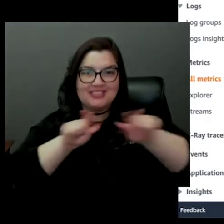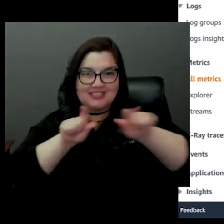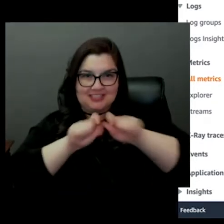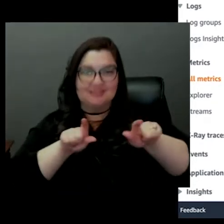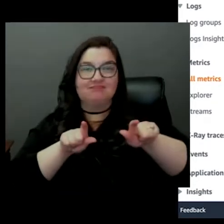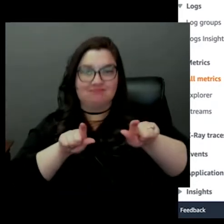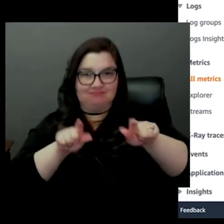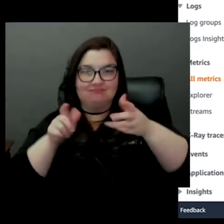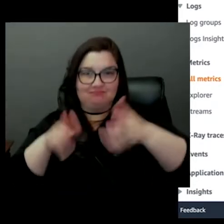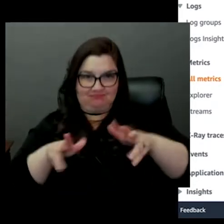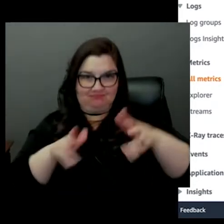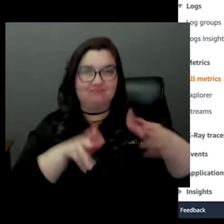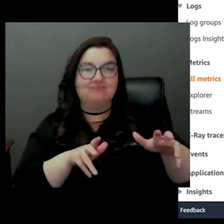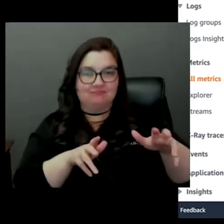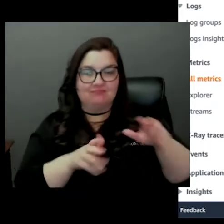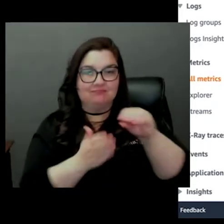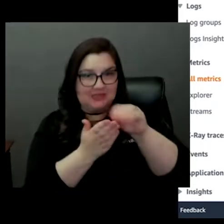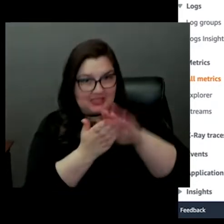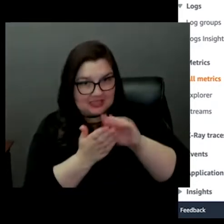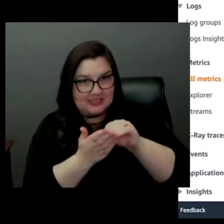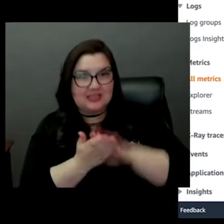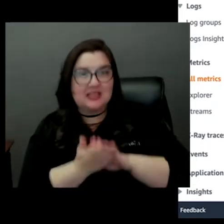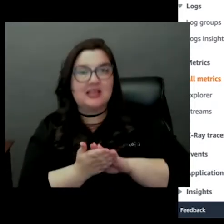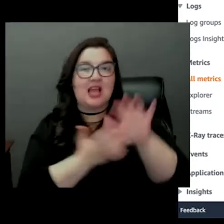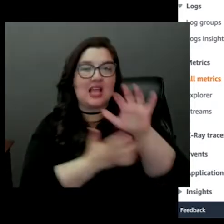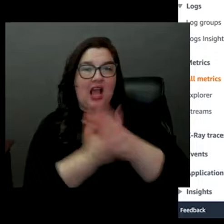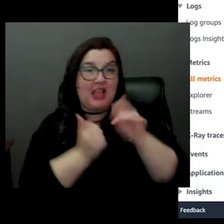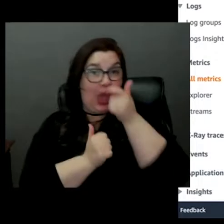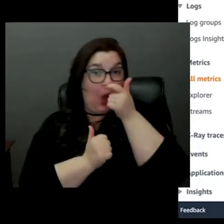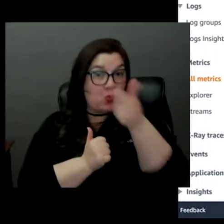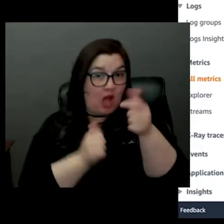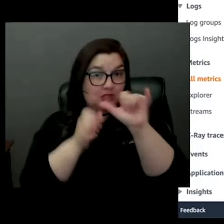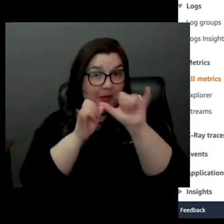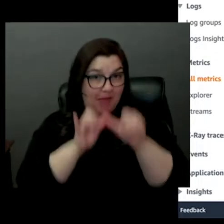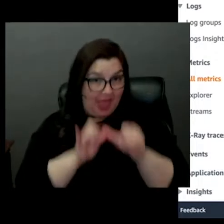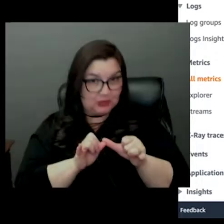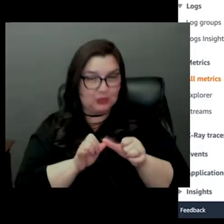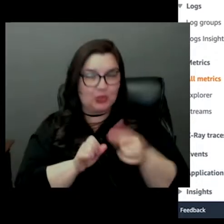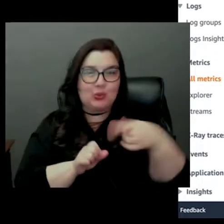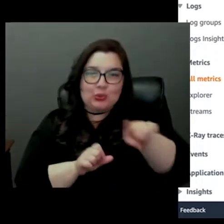We capture CloudWatch metrics so you can actually see the results of your faster launches.